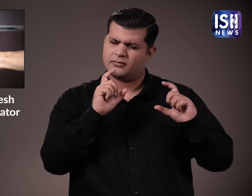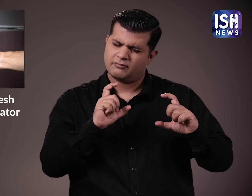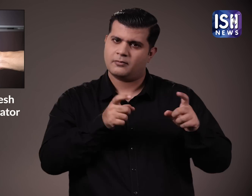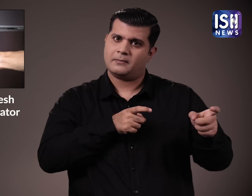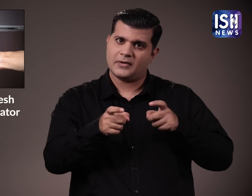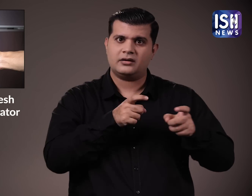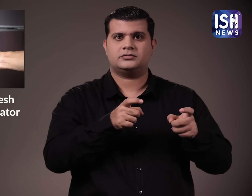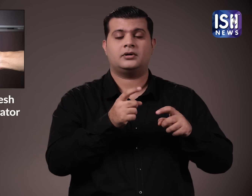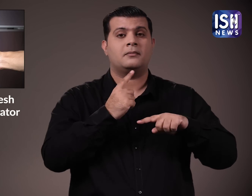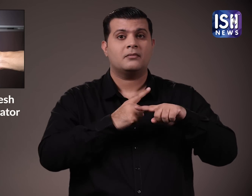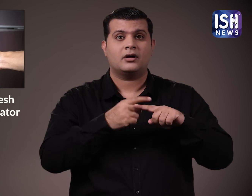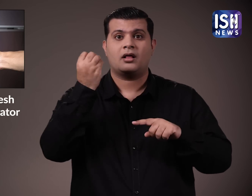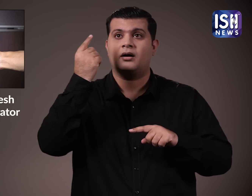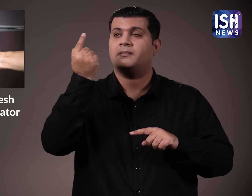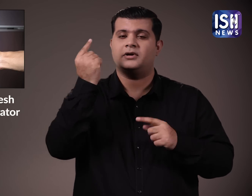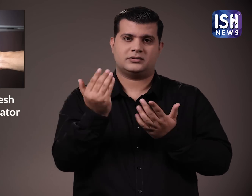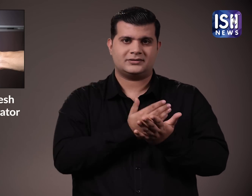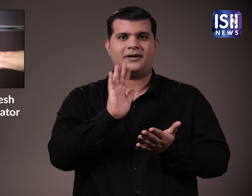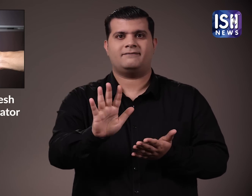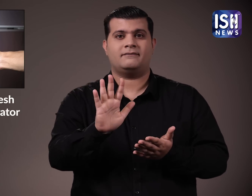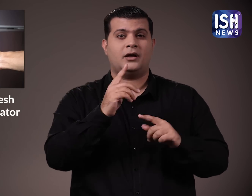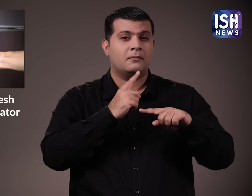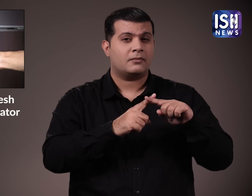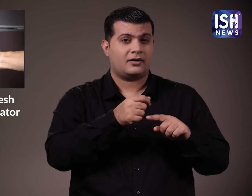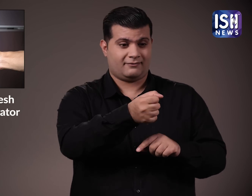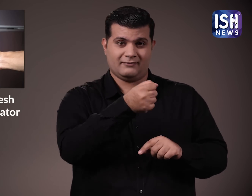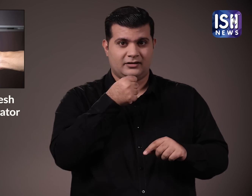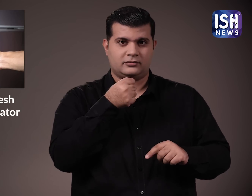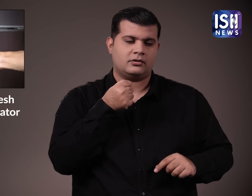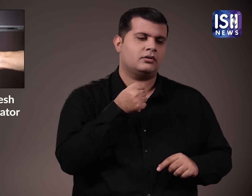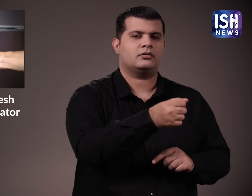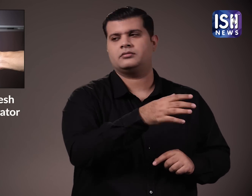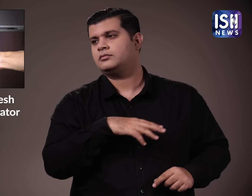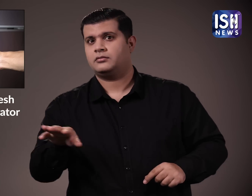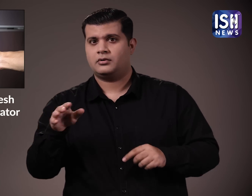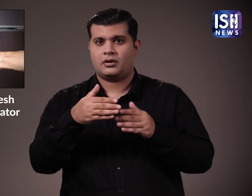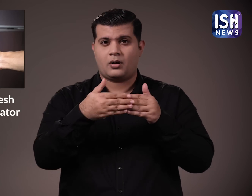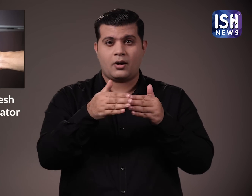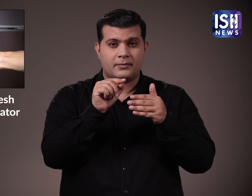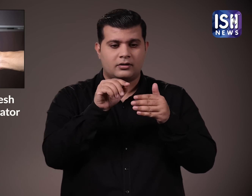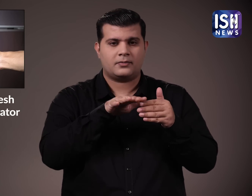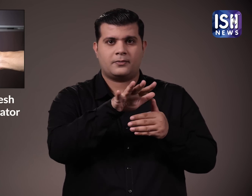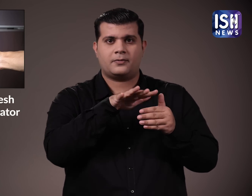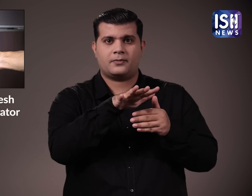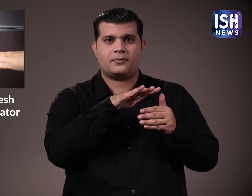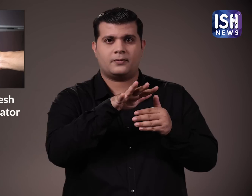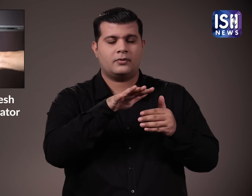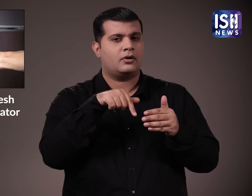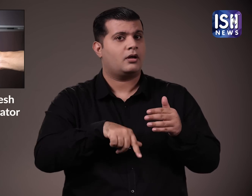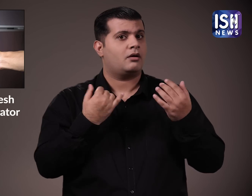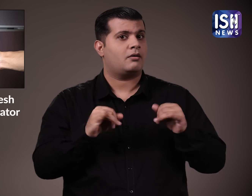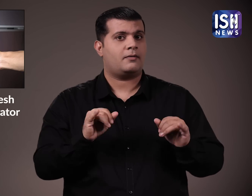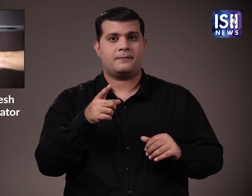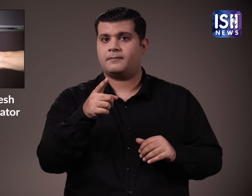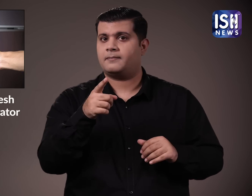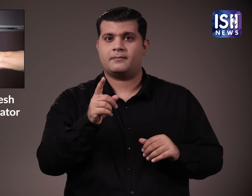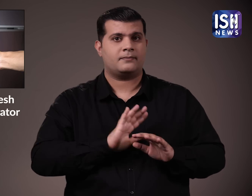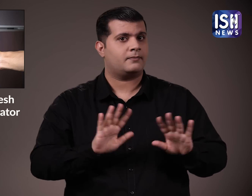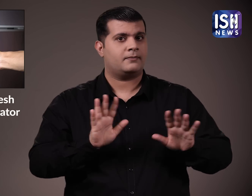You must be careful. This will also save electricity and can protect the fridge as well.